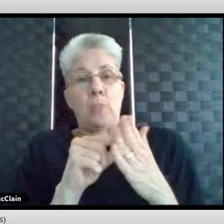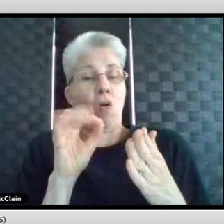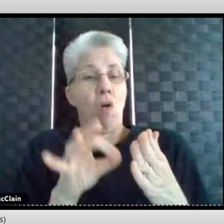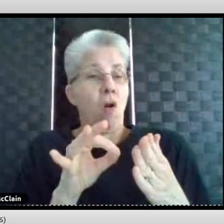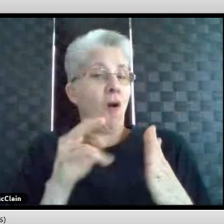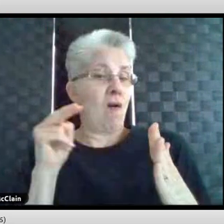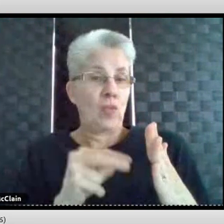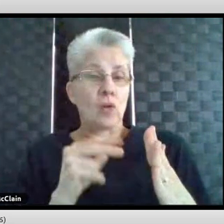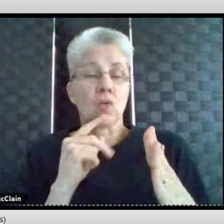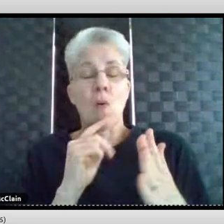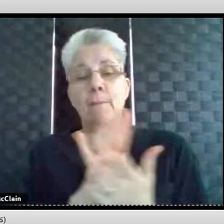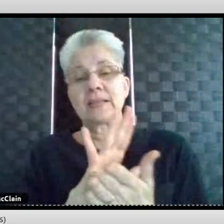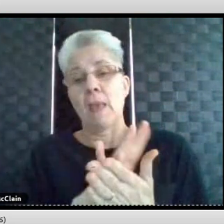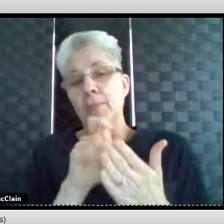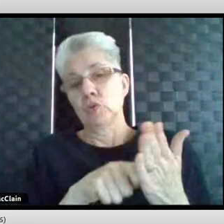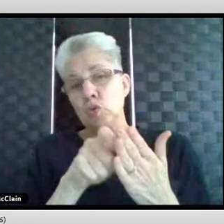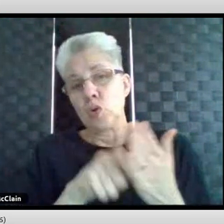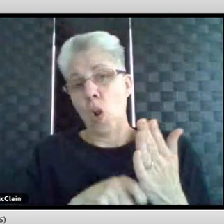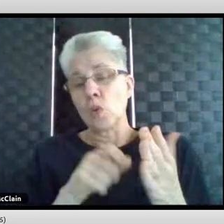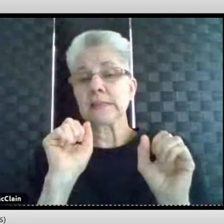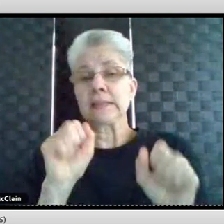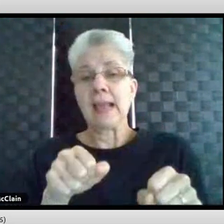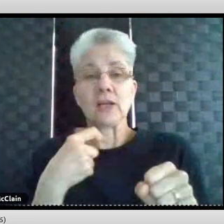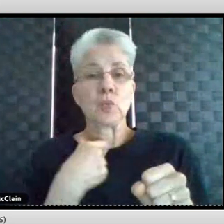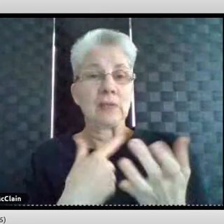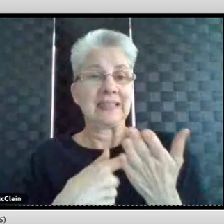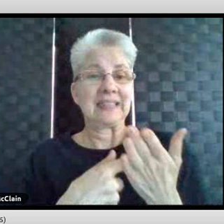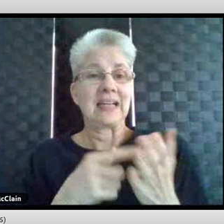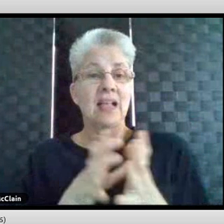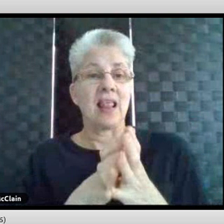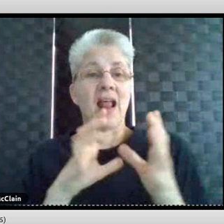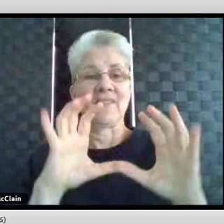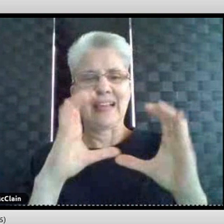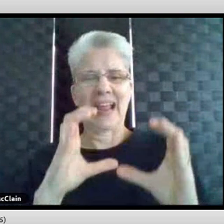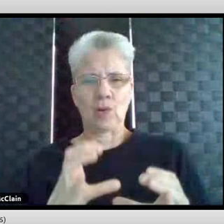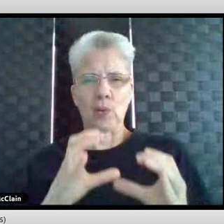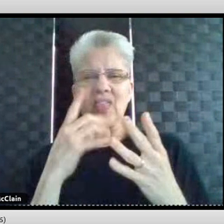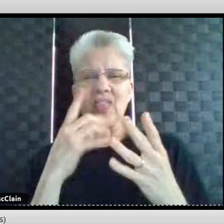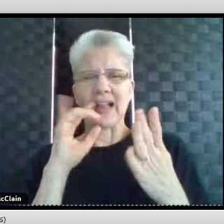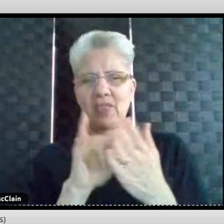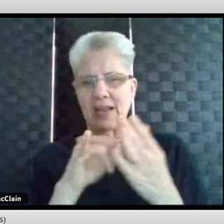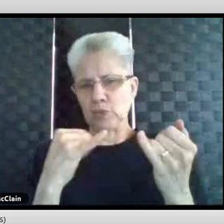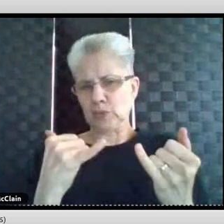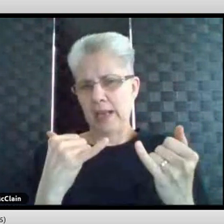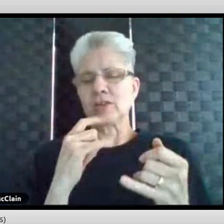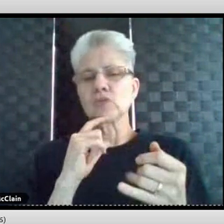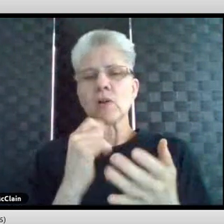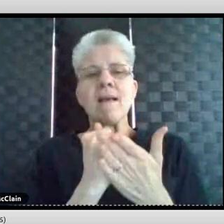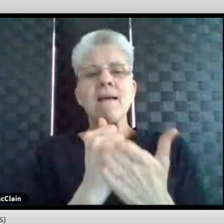or have a piece of paper that you can take some notes on, because we're gonna cover a lot of categories and things like that today that should be helpful to you,